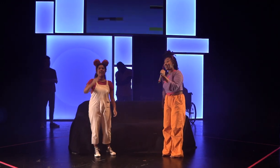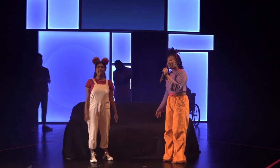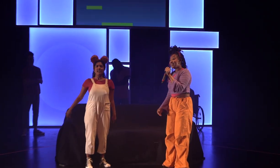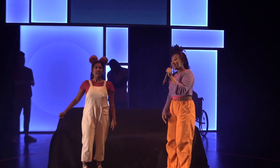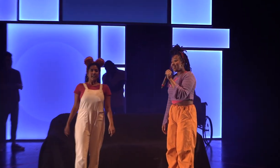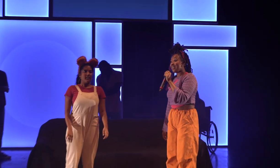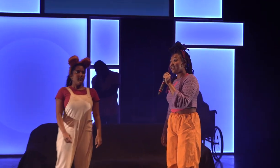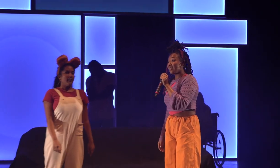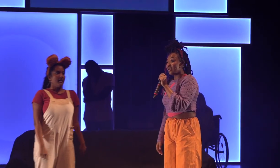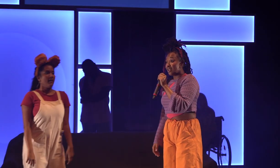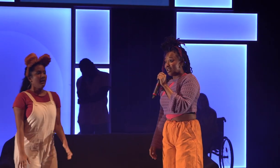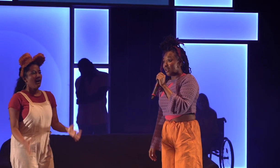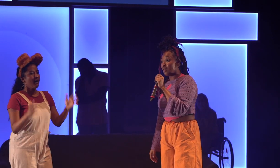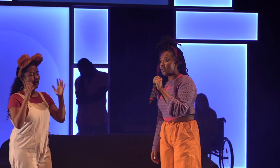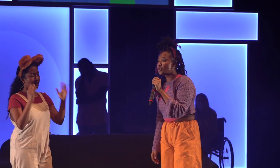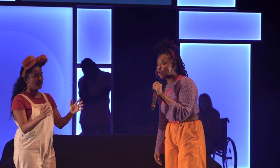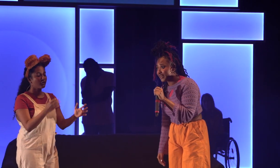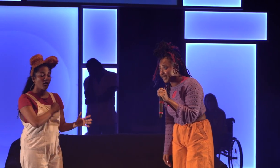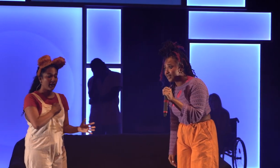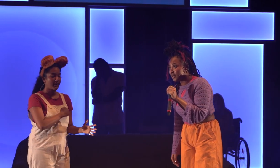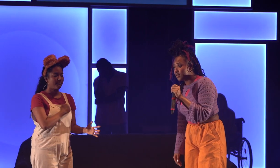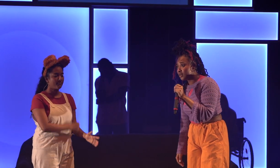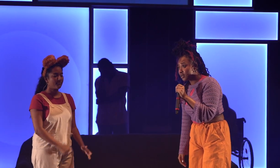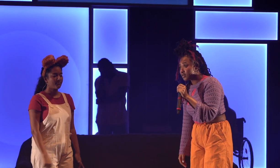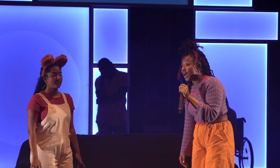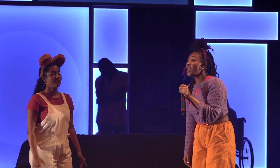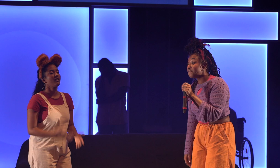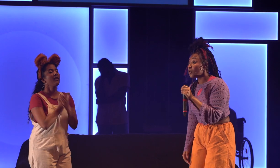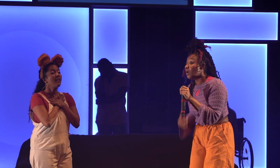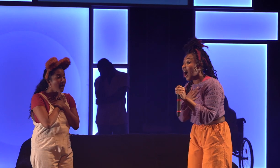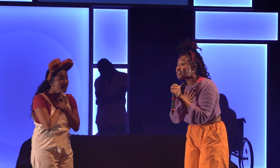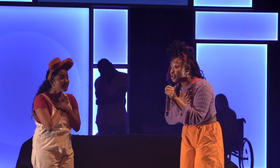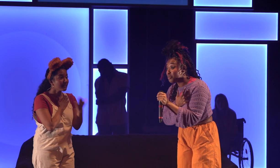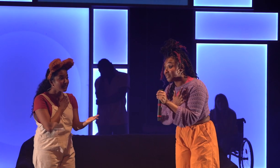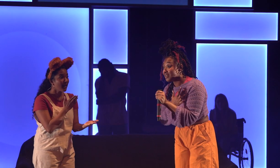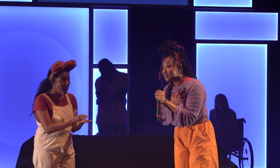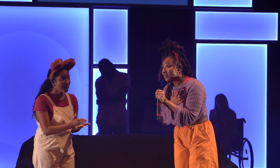I'm sorry. I love you. I do. I do.